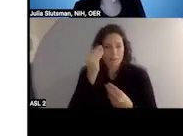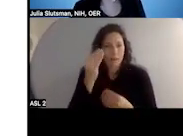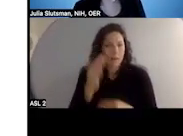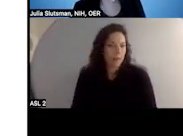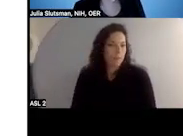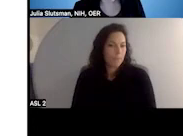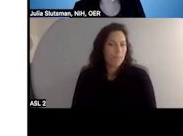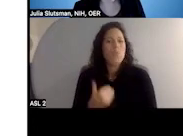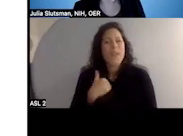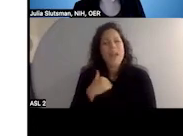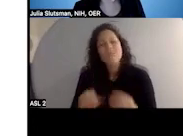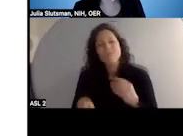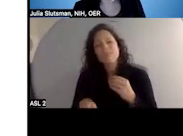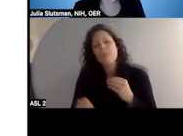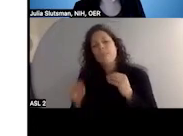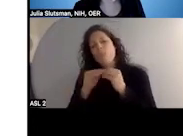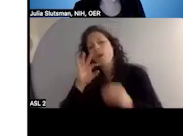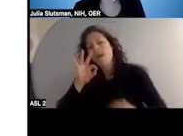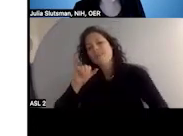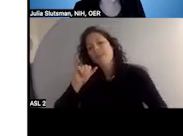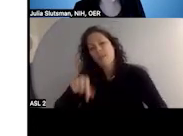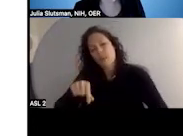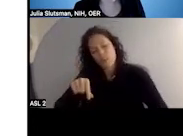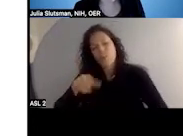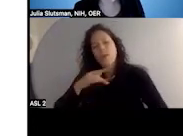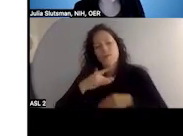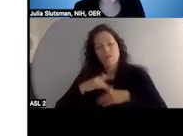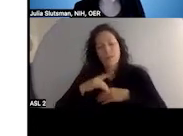speaking to this and additional resources to help with selection of repositories.